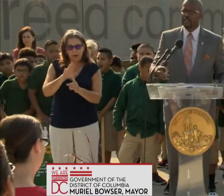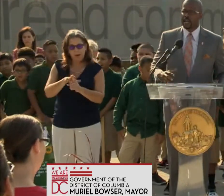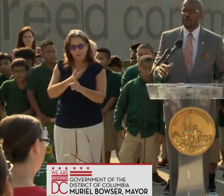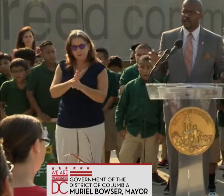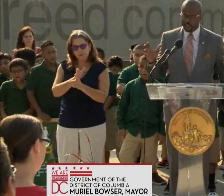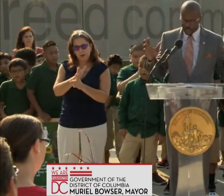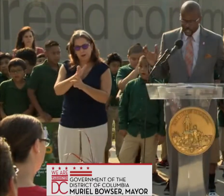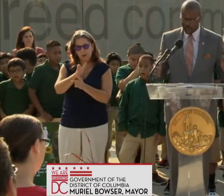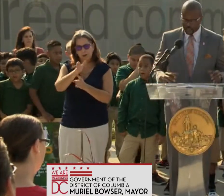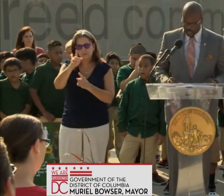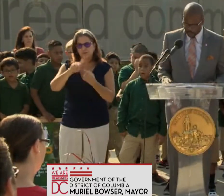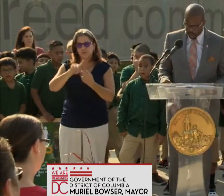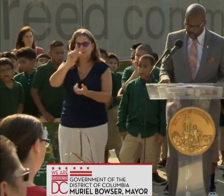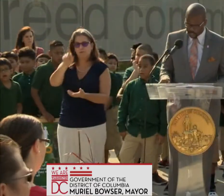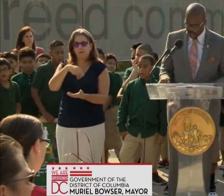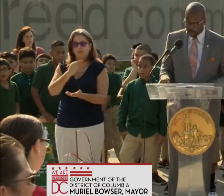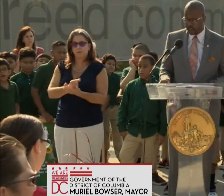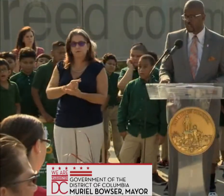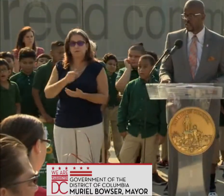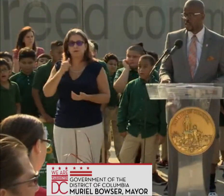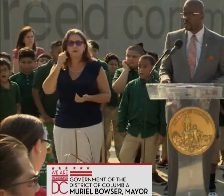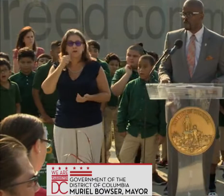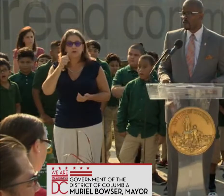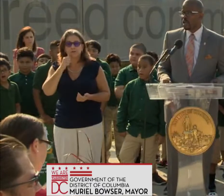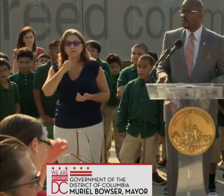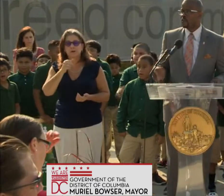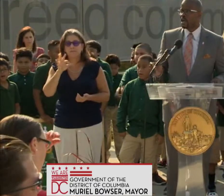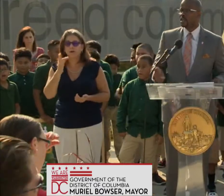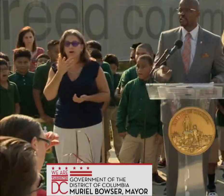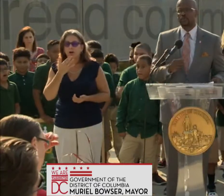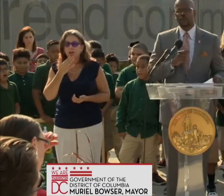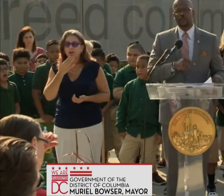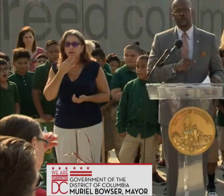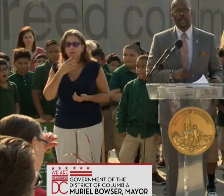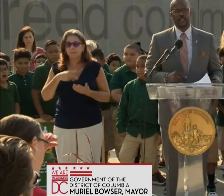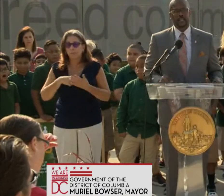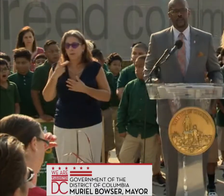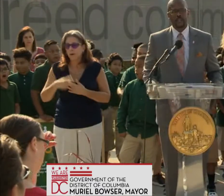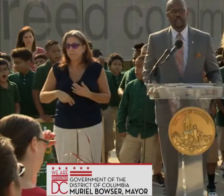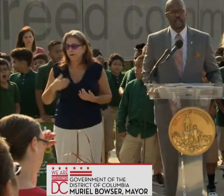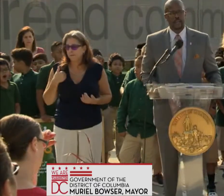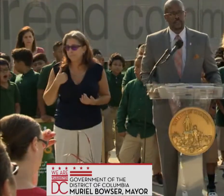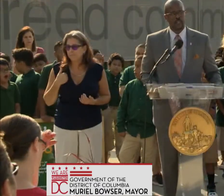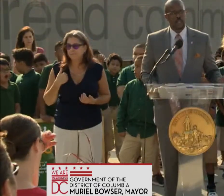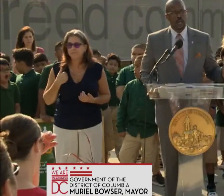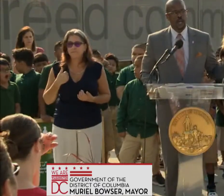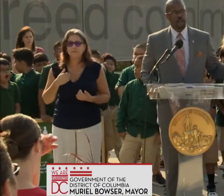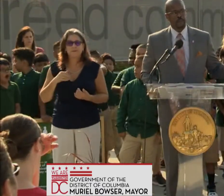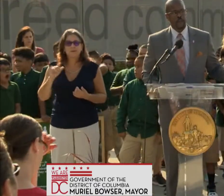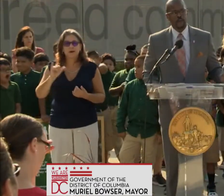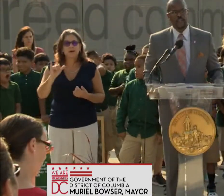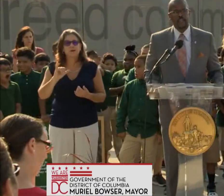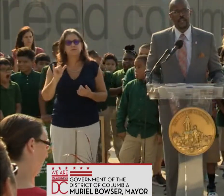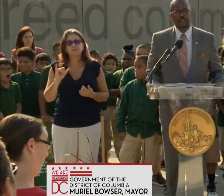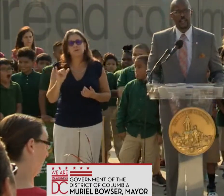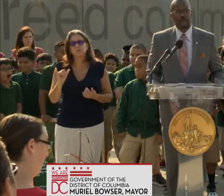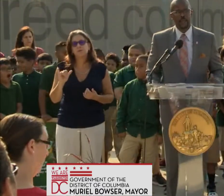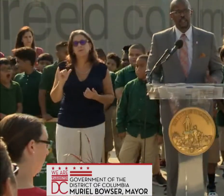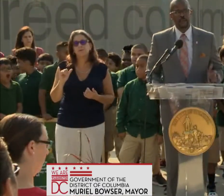lot of grants a lot of exciting projects happening this year and then finally I just want to point out the every day counts the every day counts campaign it